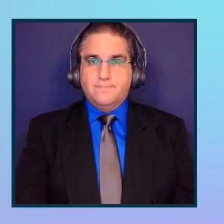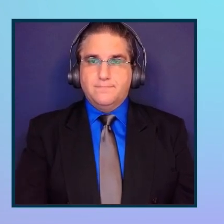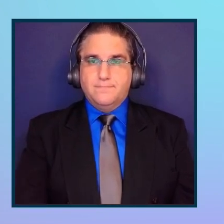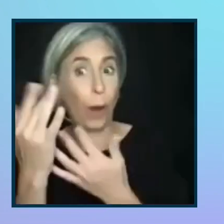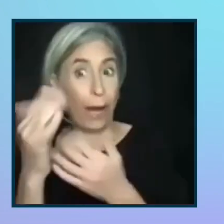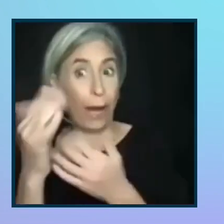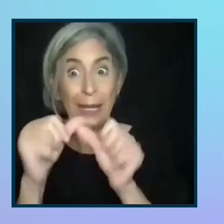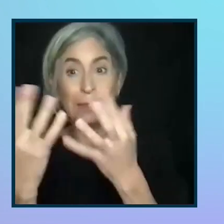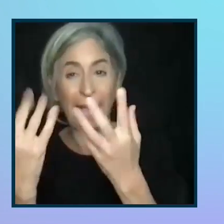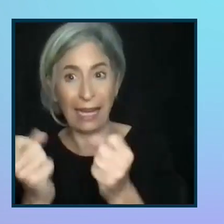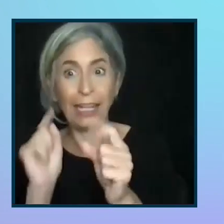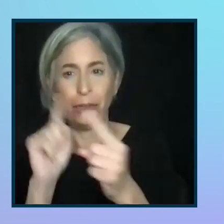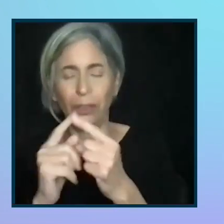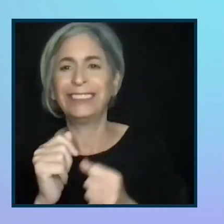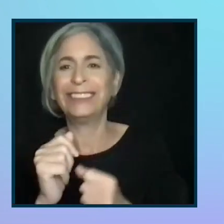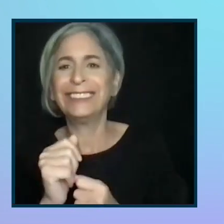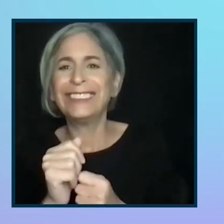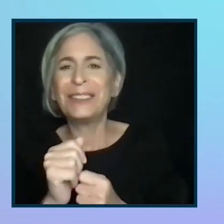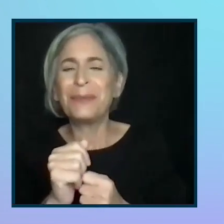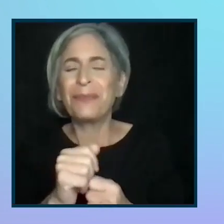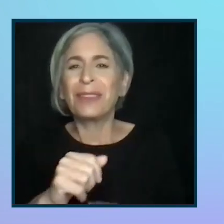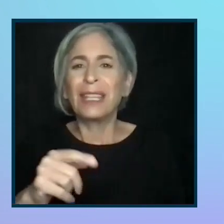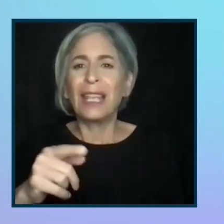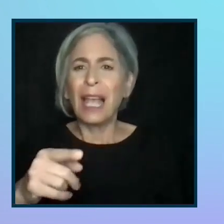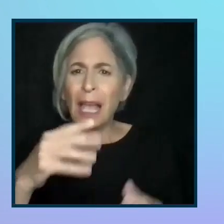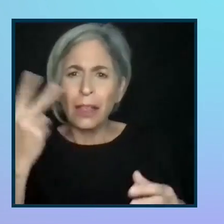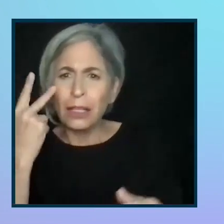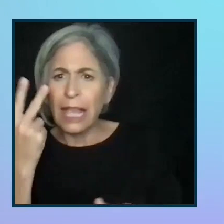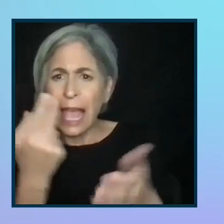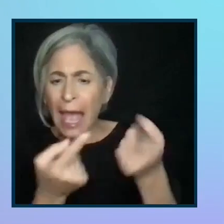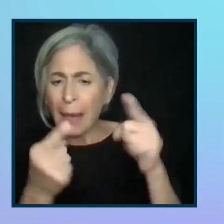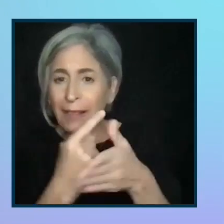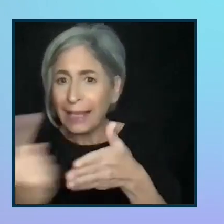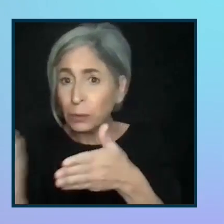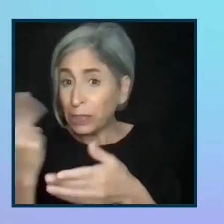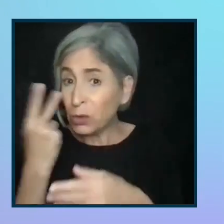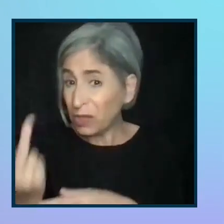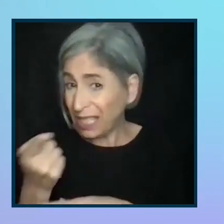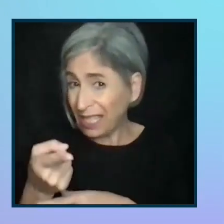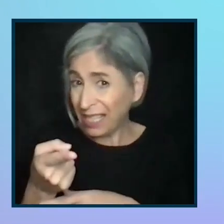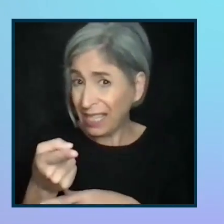was it the gender pay gap bot that happened last week? Yes. - So I was in love with this.